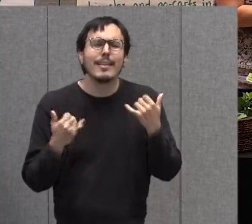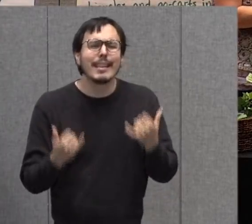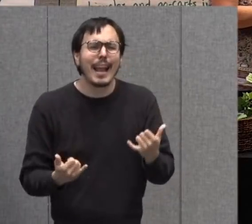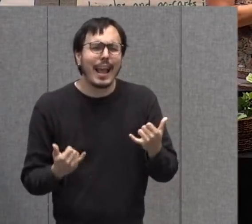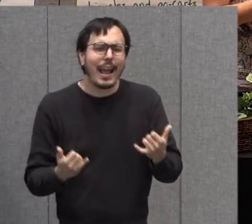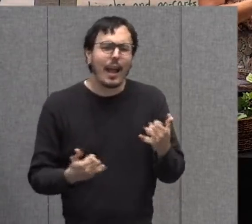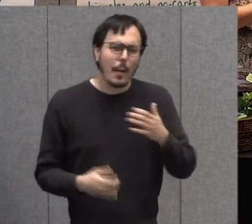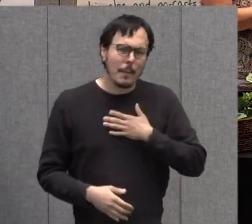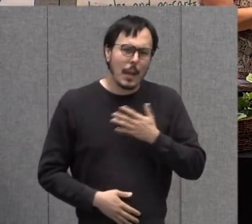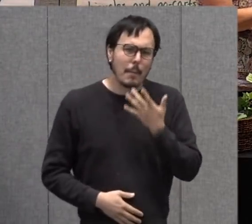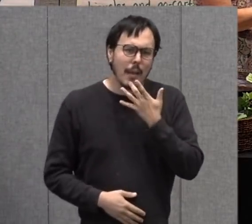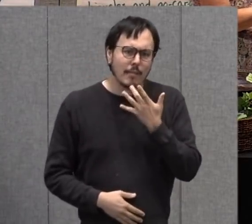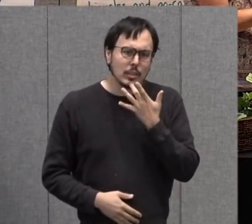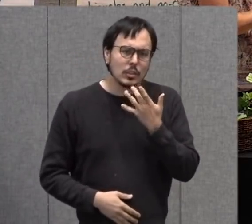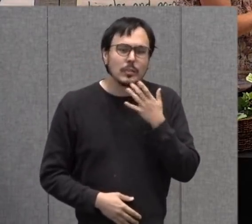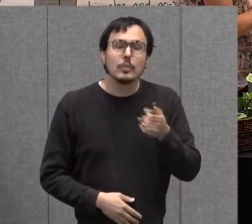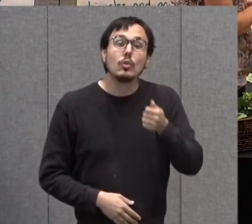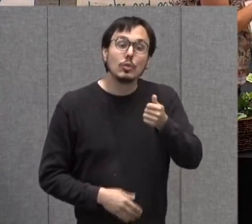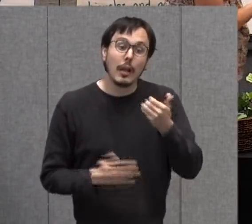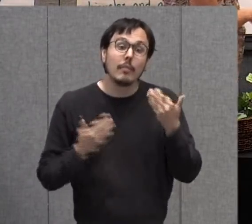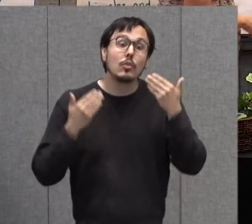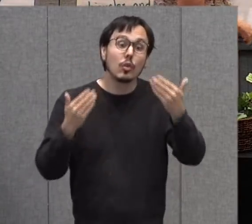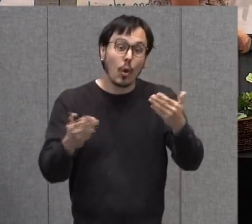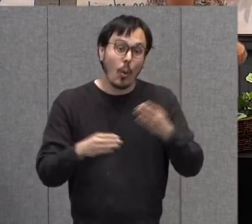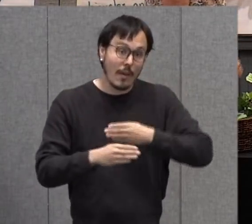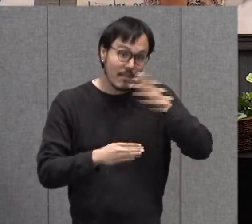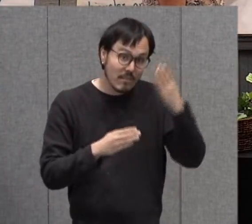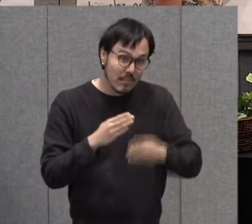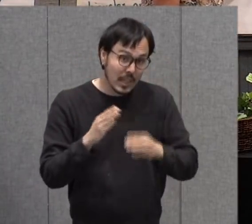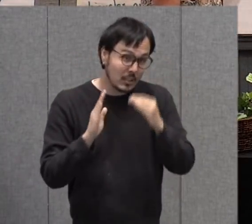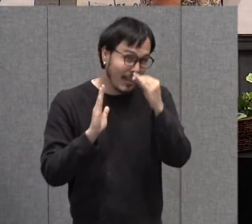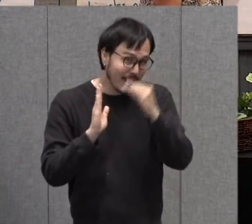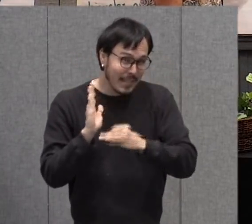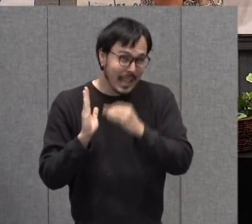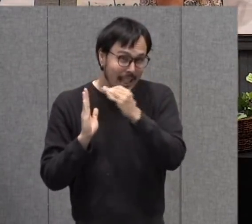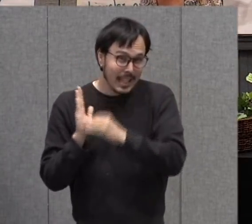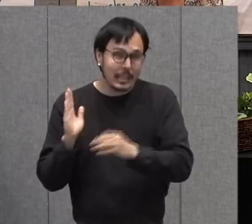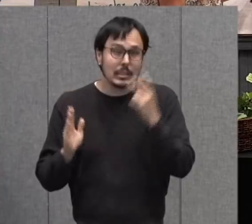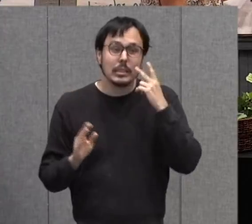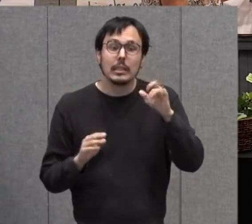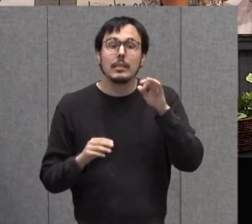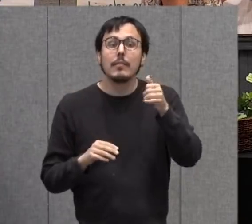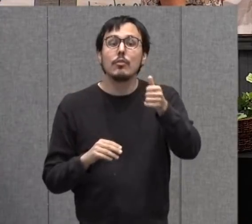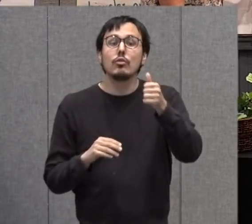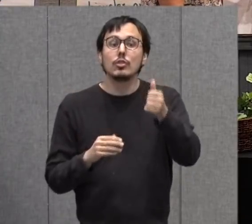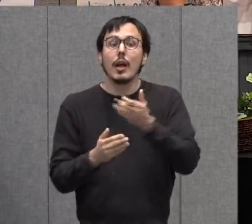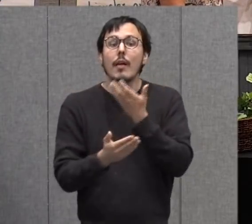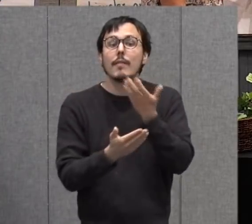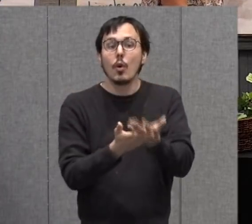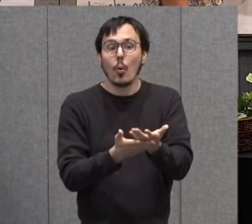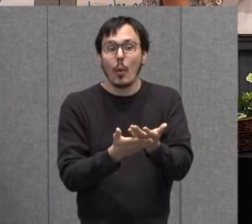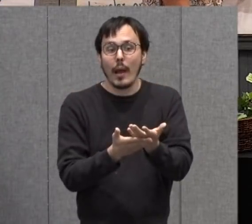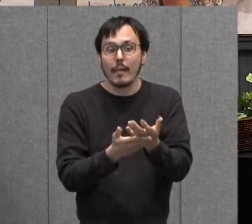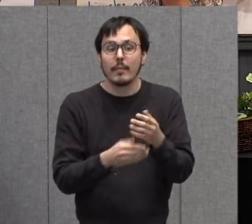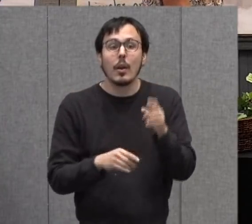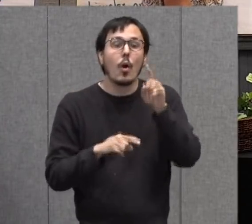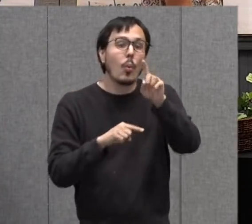is I would like you to go ahead and finish this off and see if you can get to two the thirds,